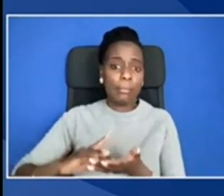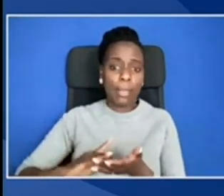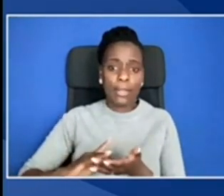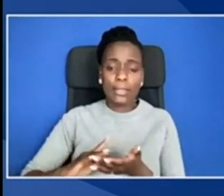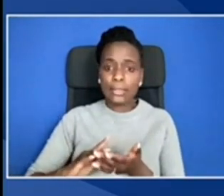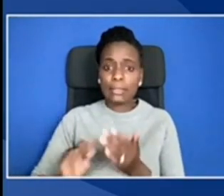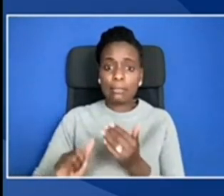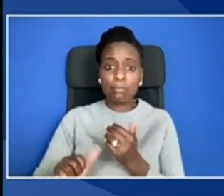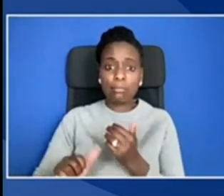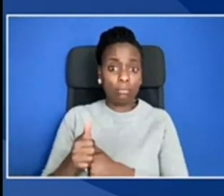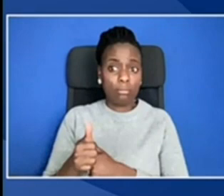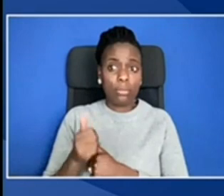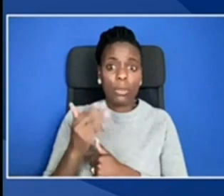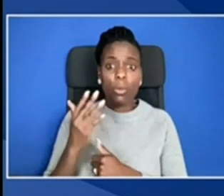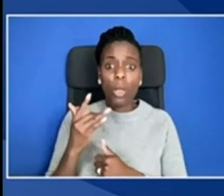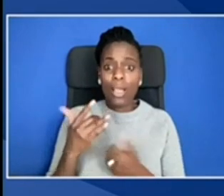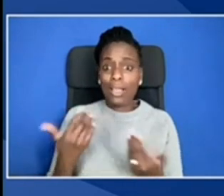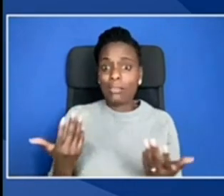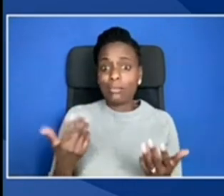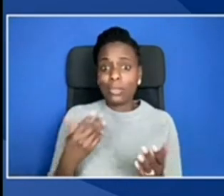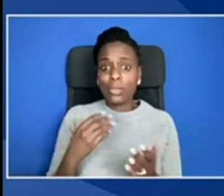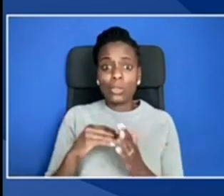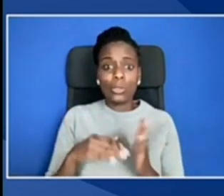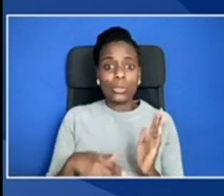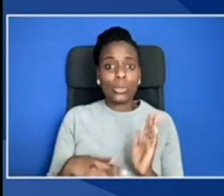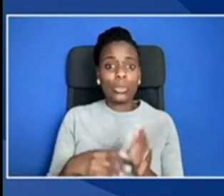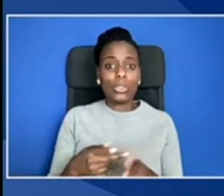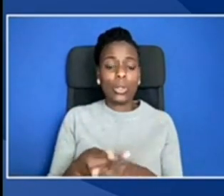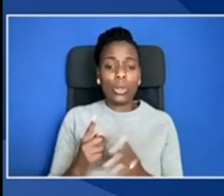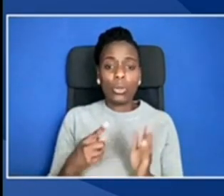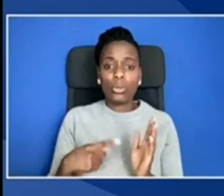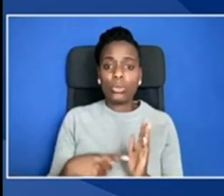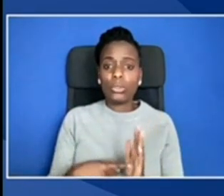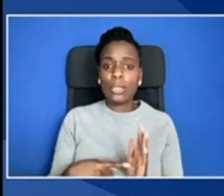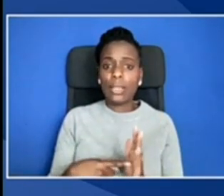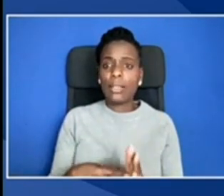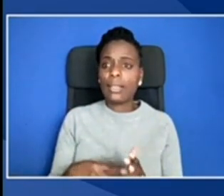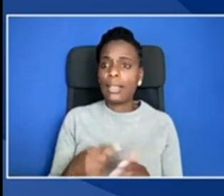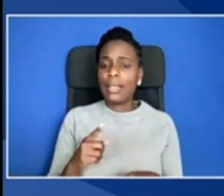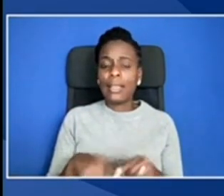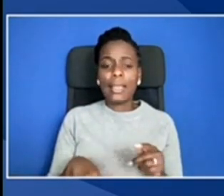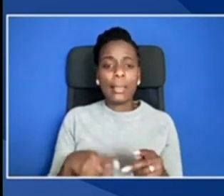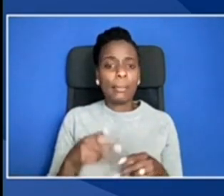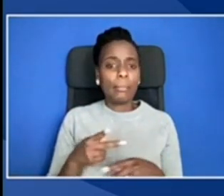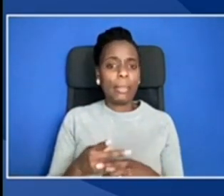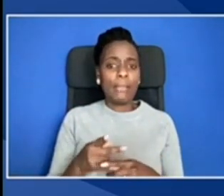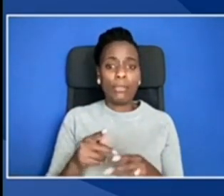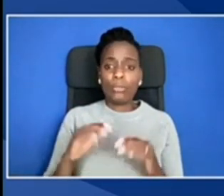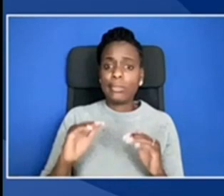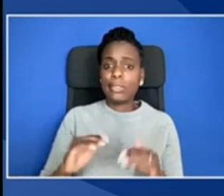existence of their student loan debt. They're unable to pay for childcare, they're unable to pay for transportation, they're unable to get a lease in some